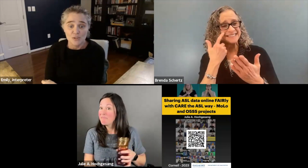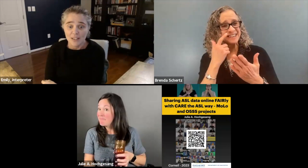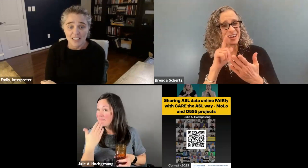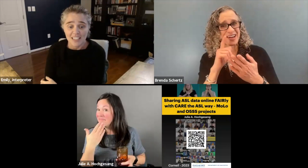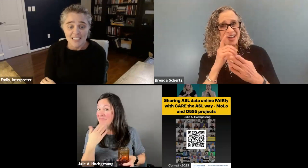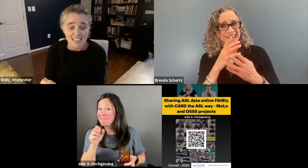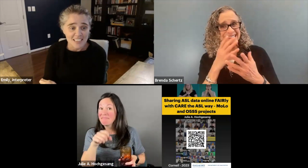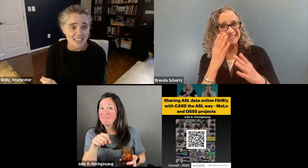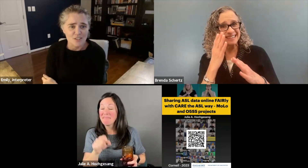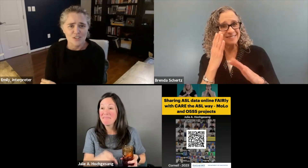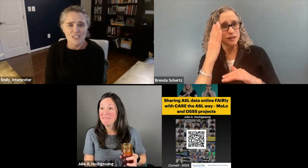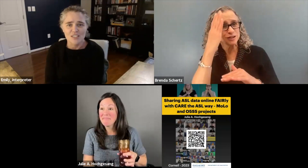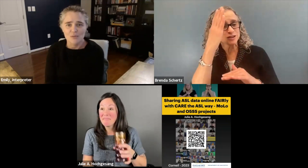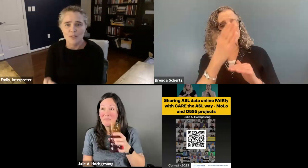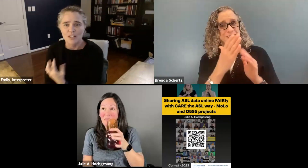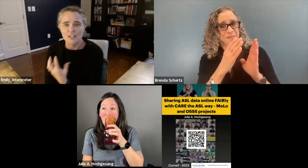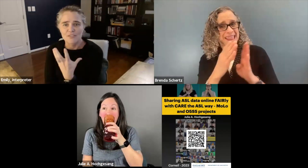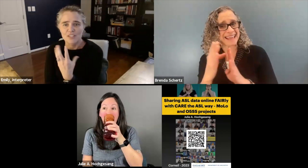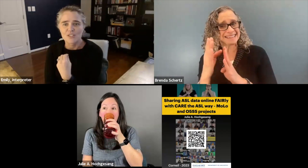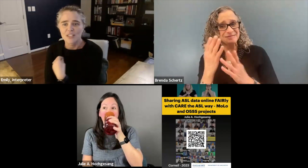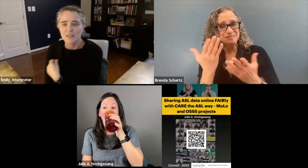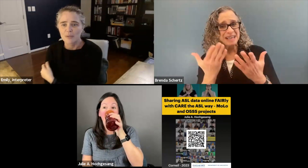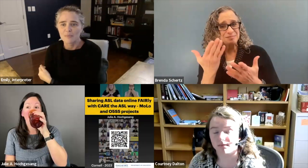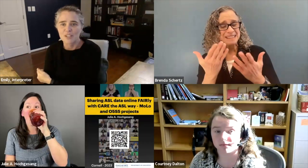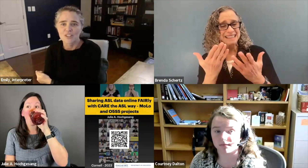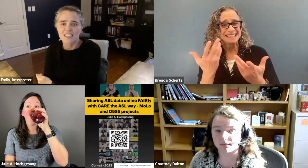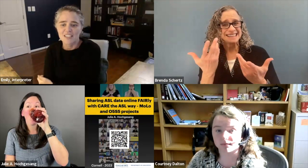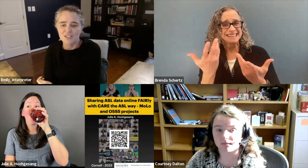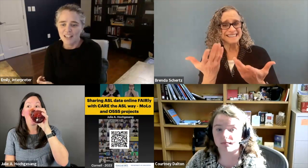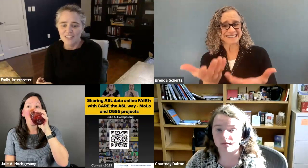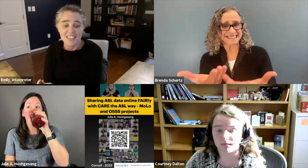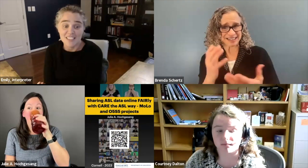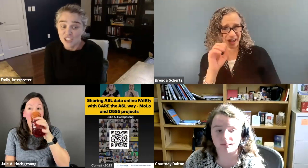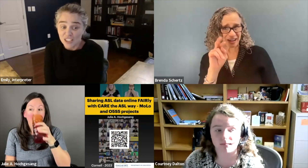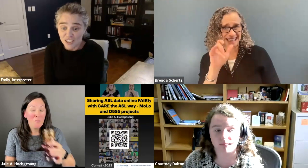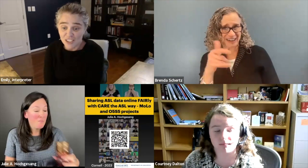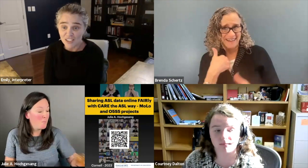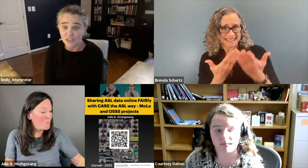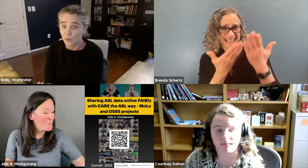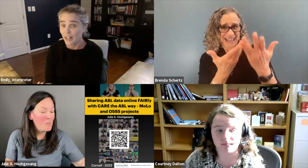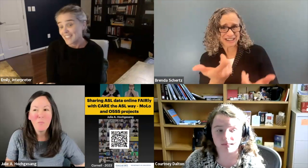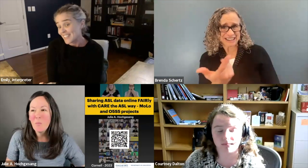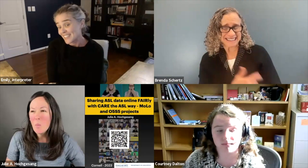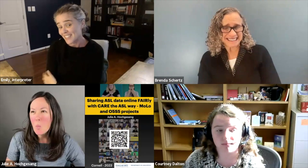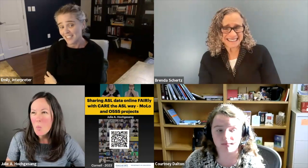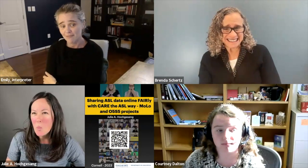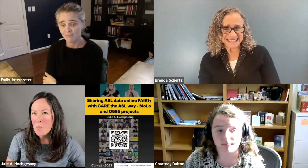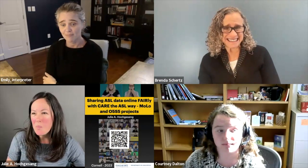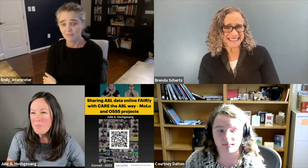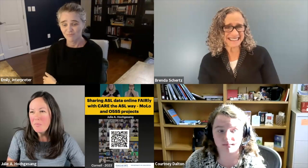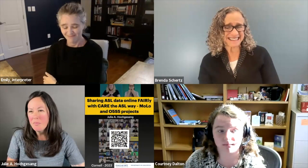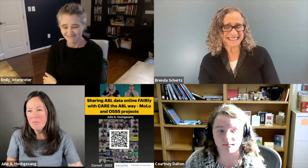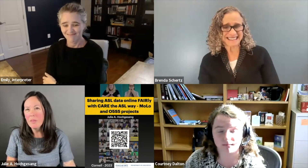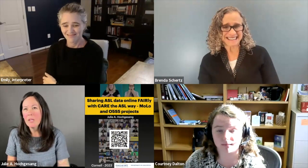have any ideas I know you just went off the screen but I'm curious do you have any suggestions or ideas